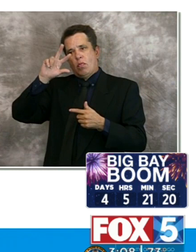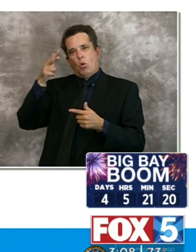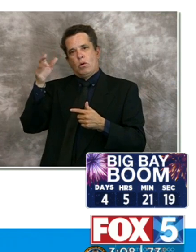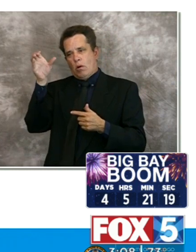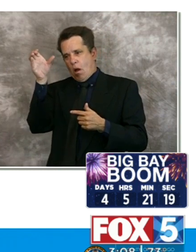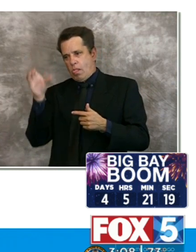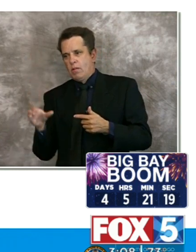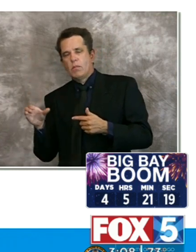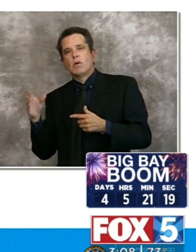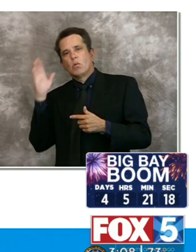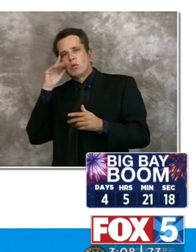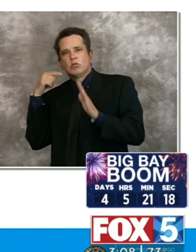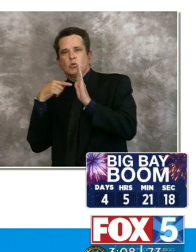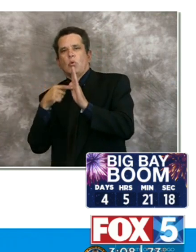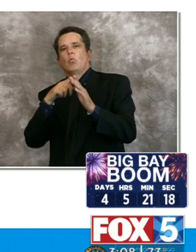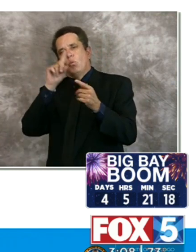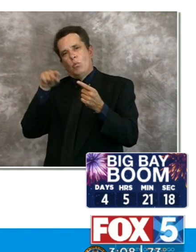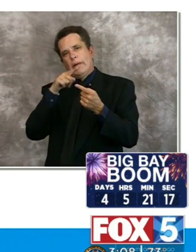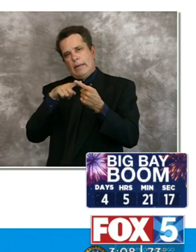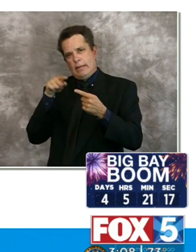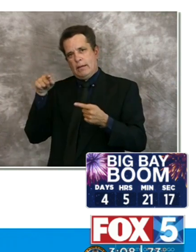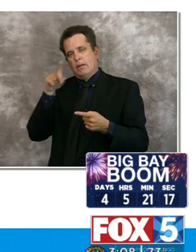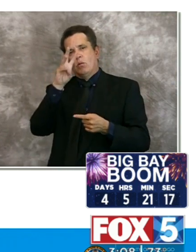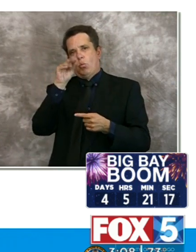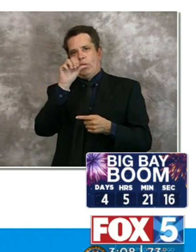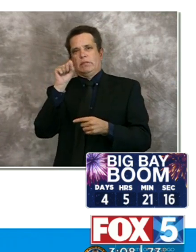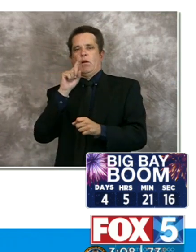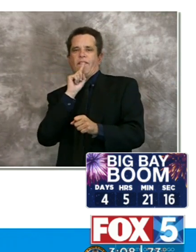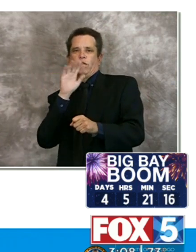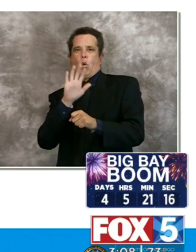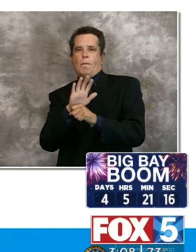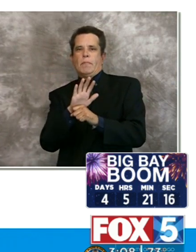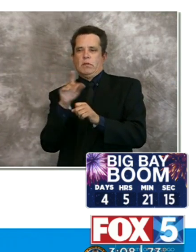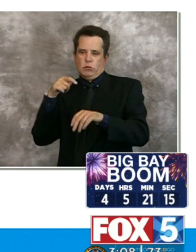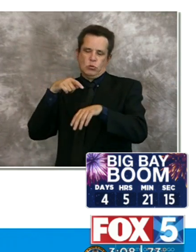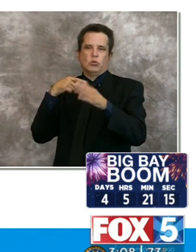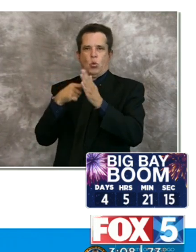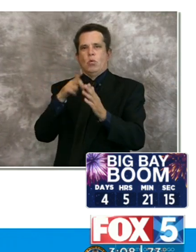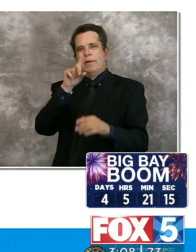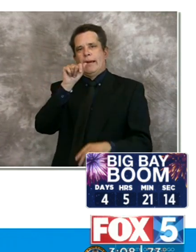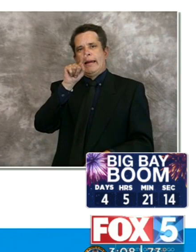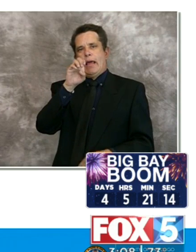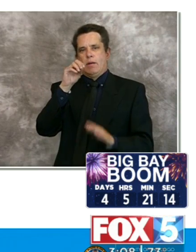REPORTED REPORTED TO INDIVIDUALS THAT OR SIGN TO THE OUTBREAK AND THEN. THIS 3RD COLUMN IS WHEN THE